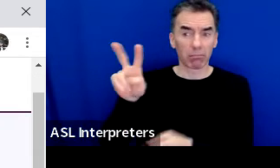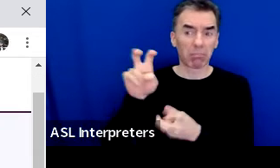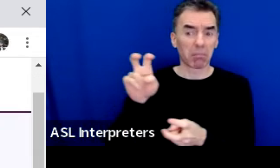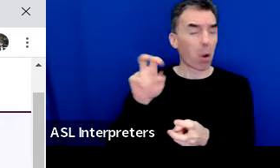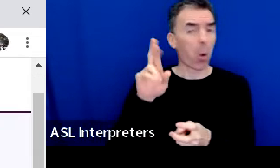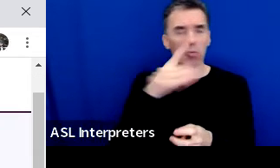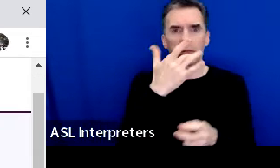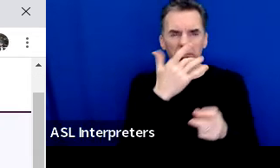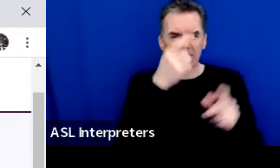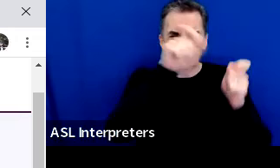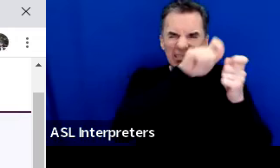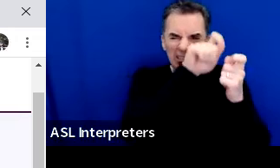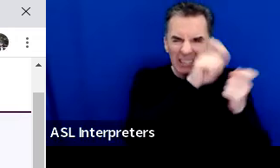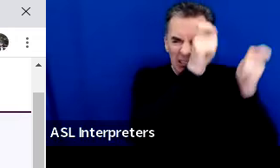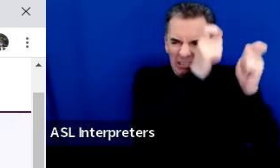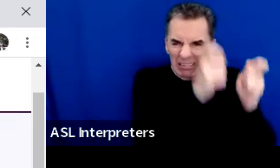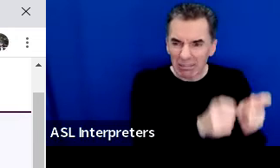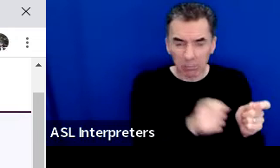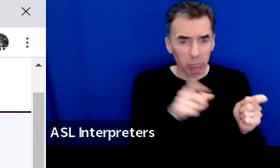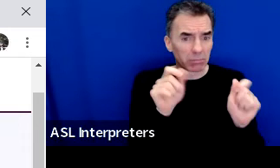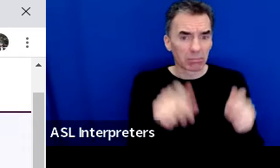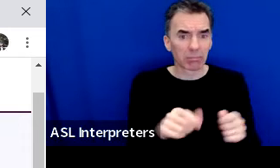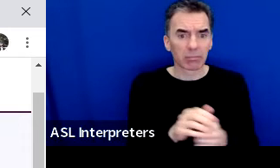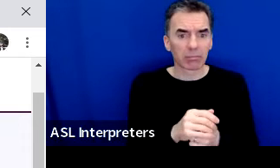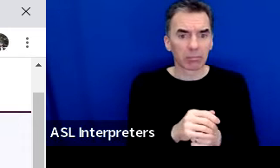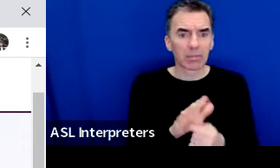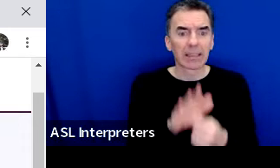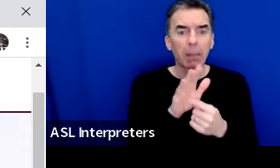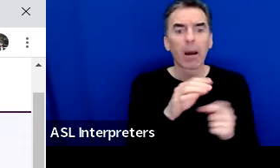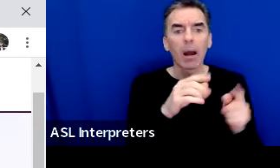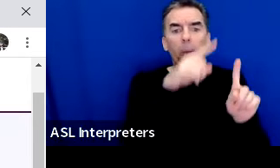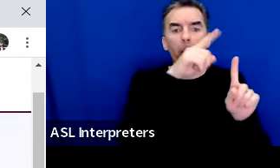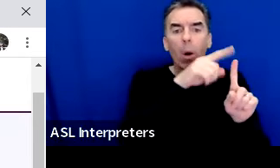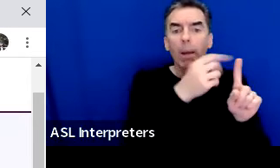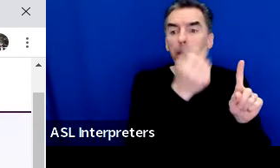can change the number of points for this problem. The default is ten points, you can make a nine point, does that